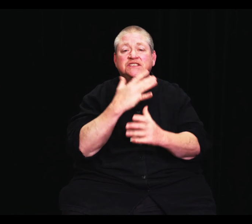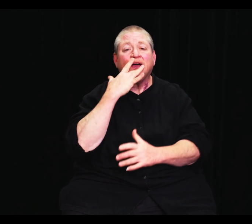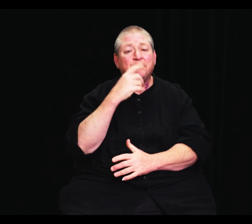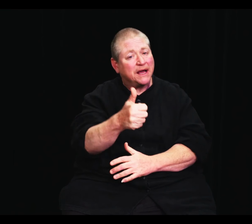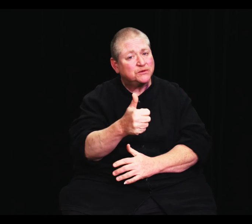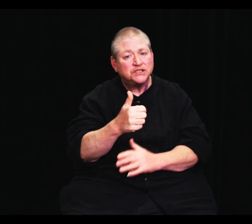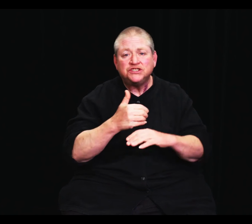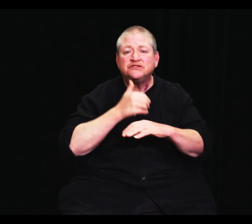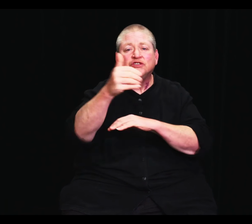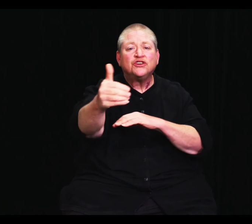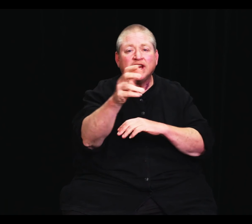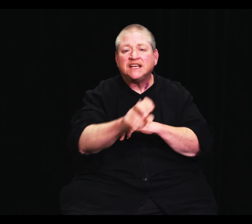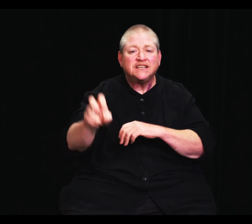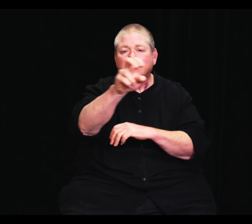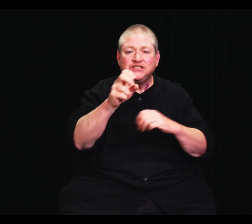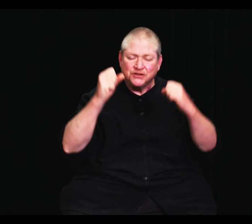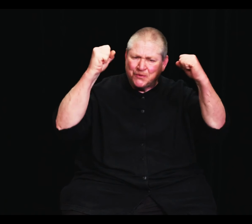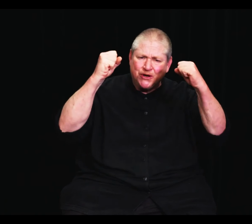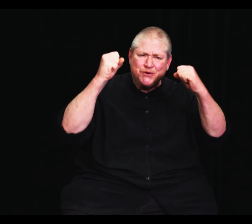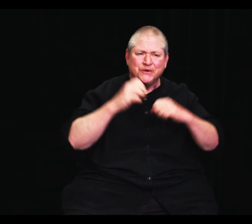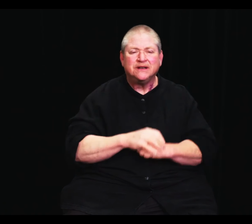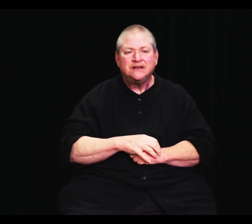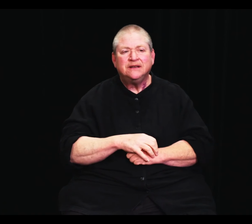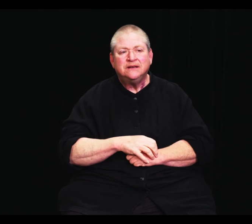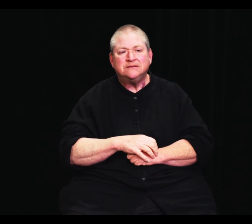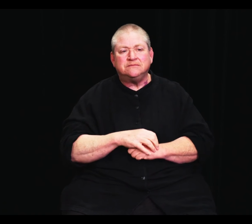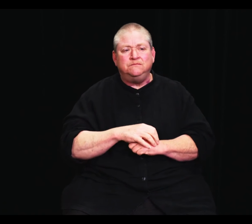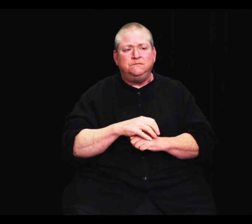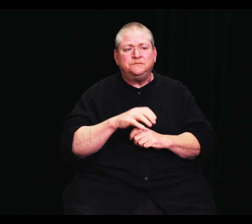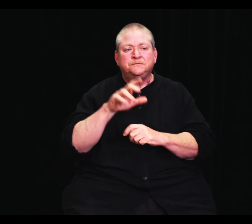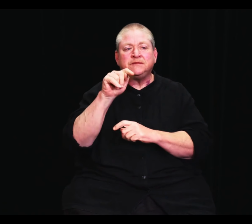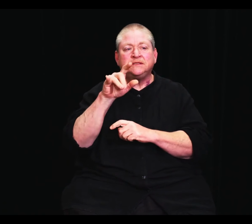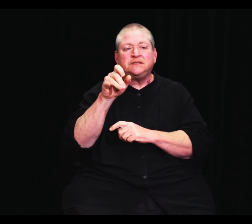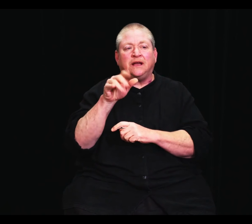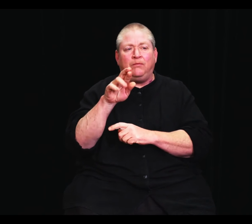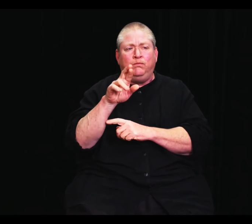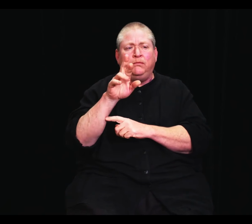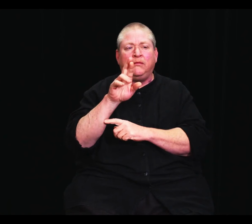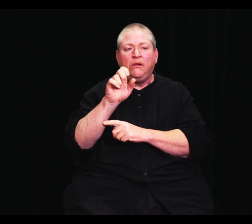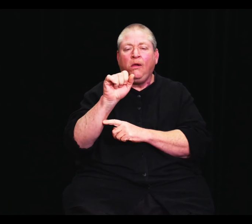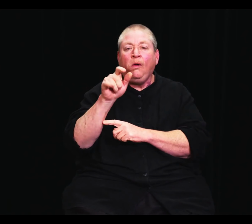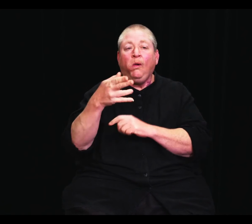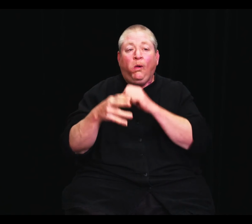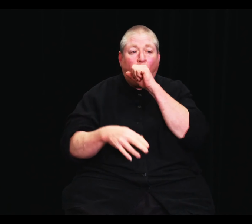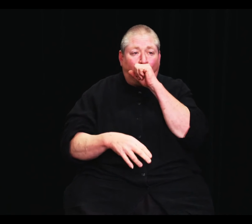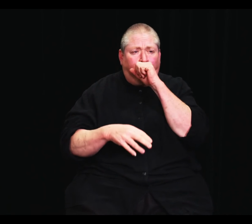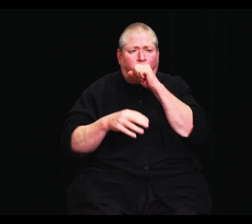What an honor it is to be a part of this graduating class. Congratulations and best wishes for your next adventure!